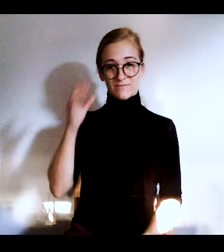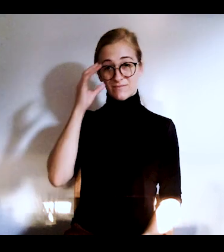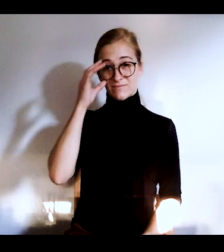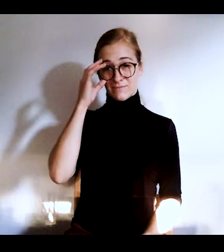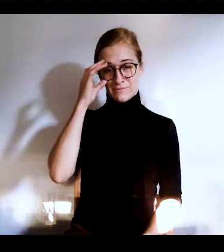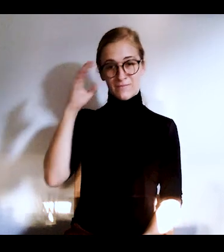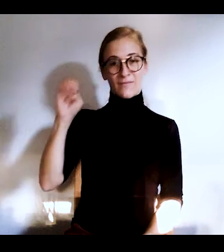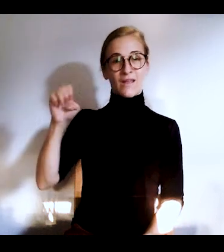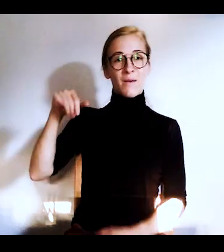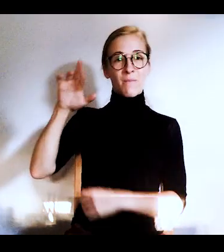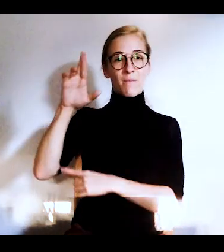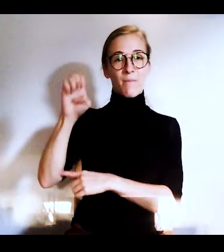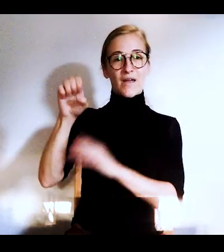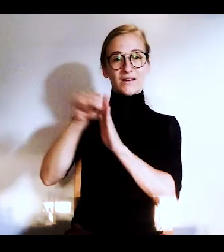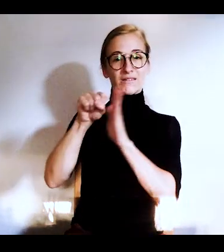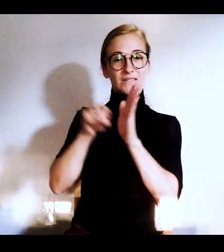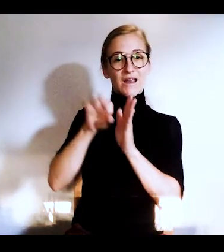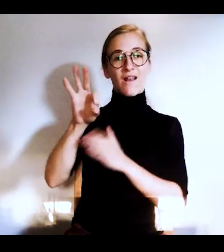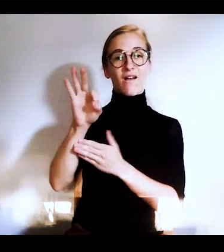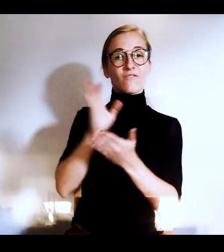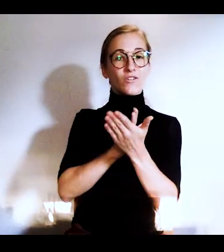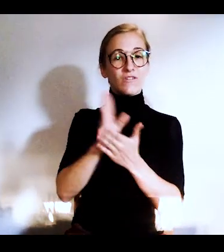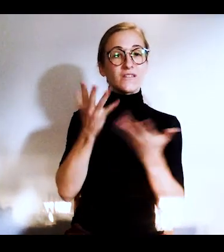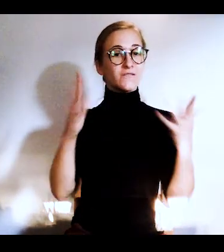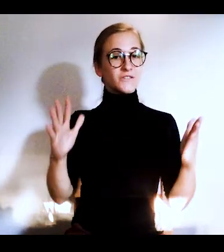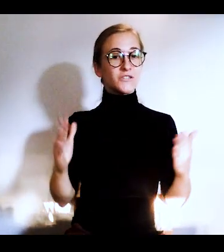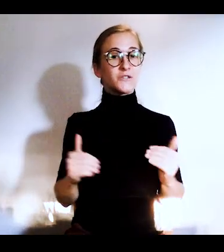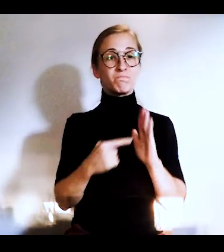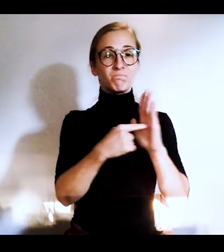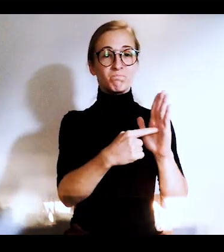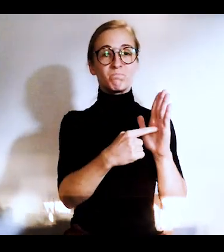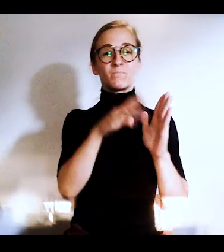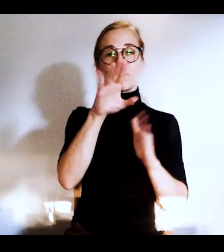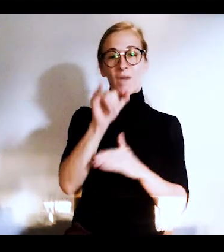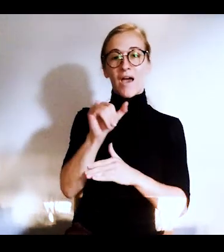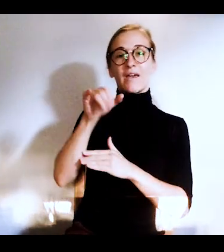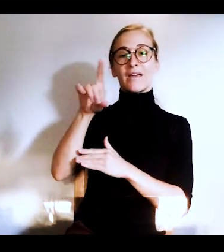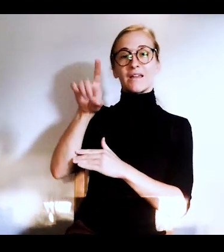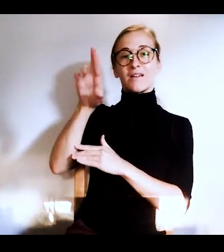Empire State of Rights con Subtítulos has been brought to you by Disability Rights New York;